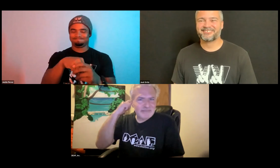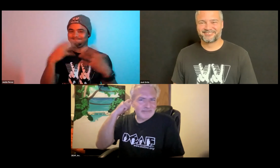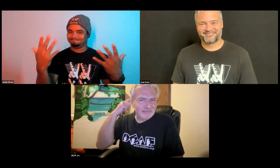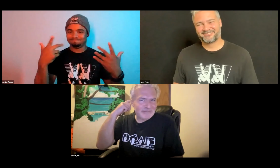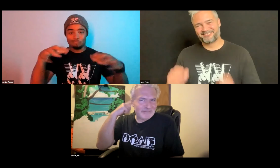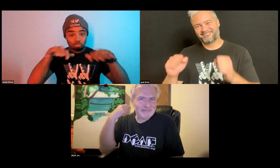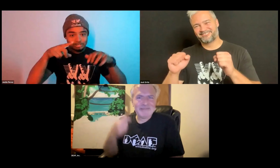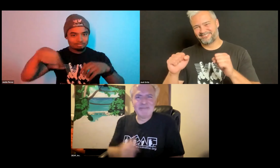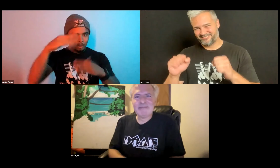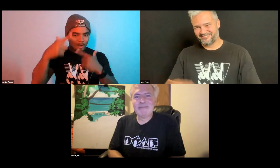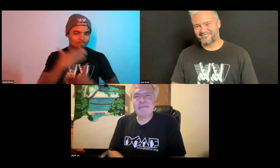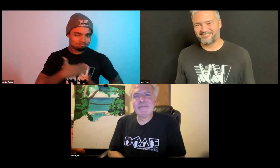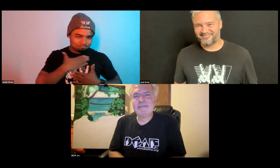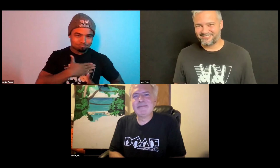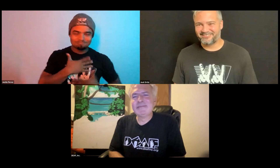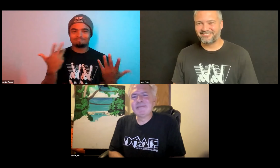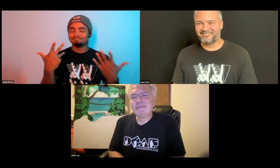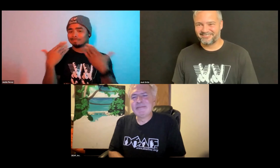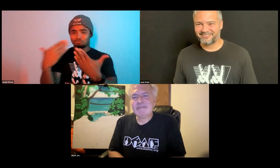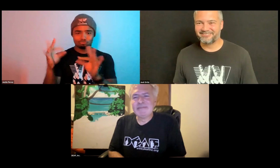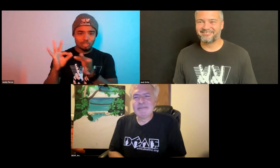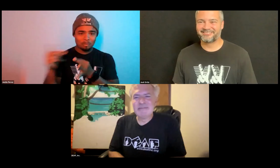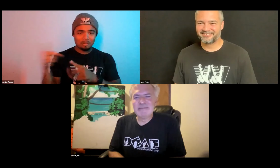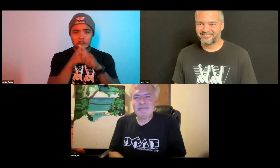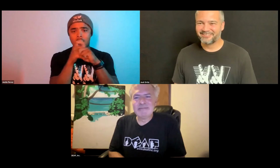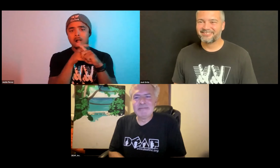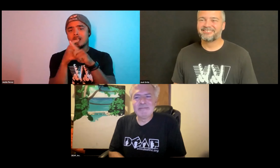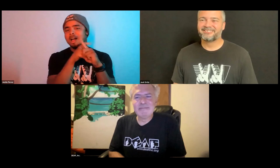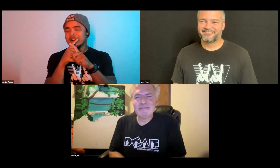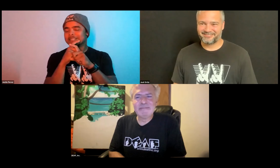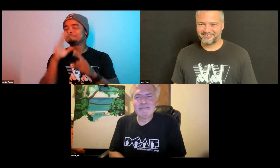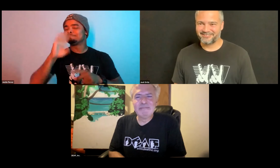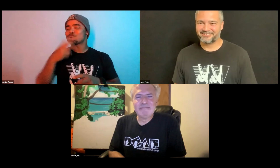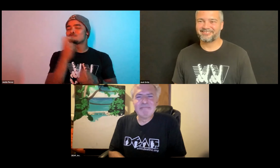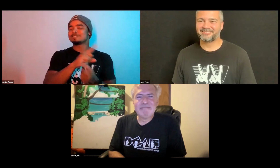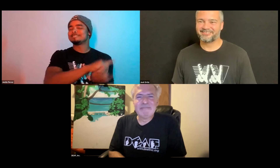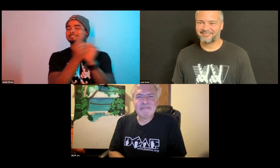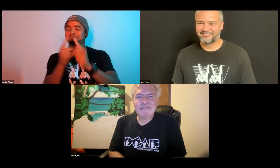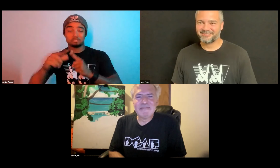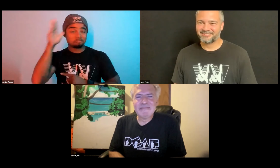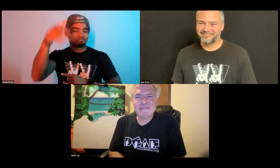It's been a pleasure. Thank you for inviting us, and audience, thank you too. And we want to thank our interpreters.